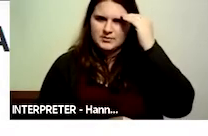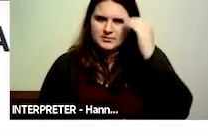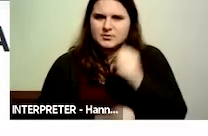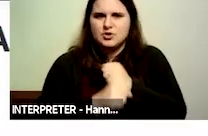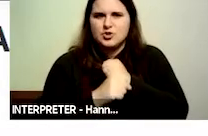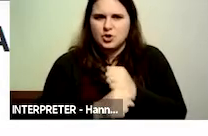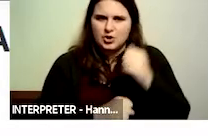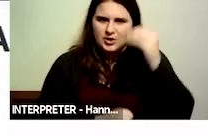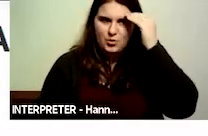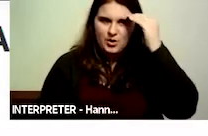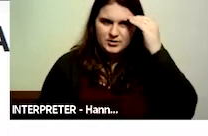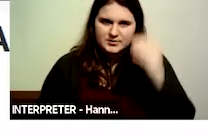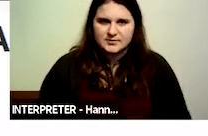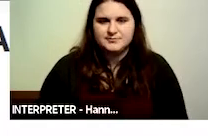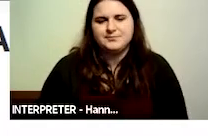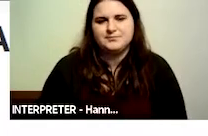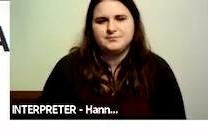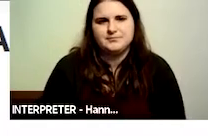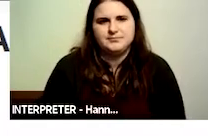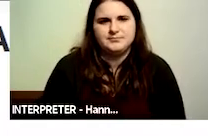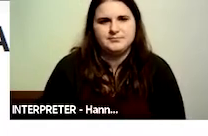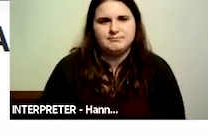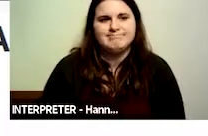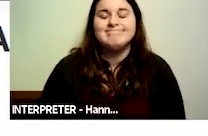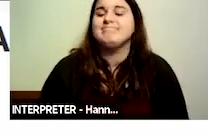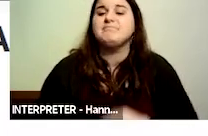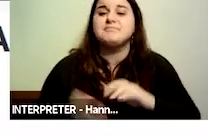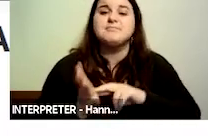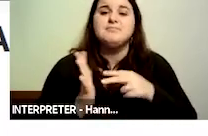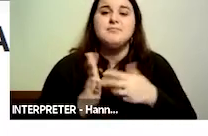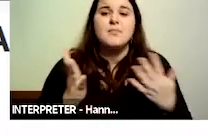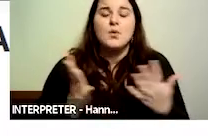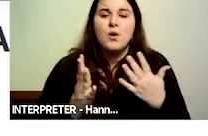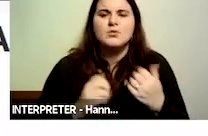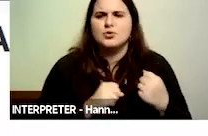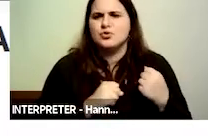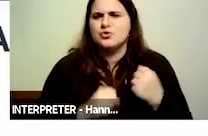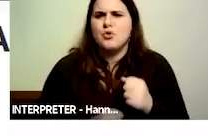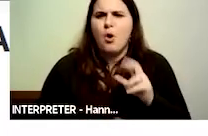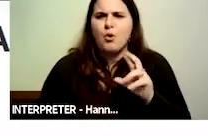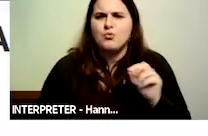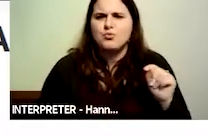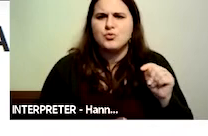means is that I want to build strong roots. Ben Woelk: So you can see a picture here. It's a picture of a tree blowing